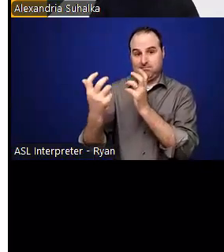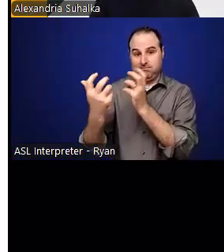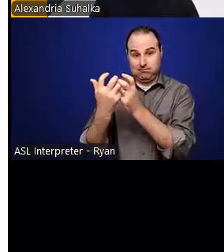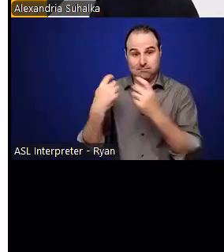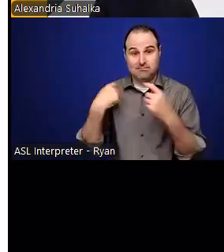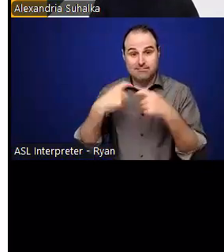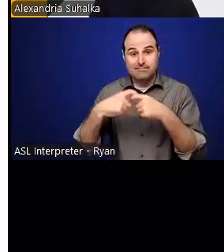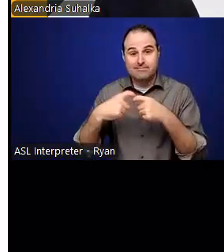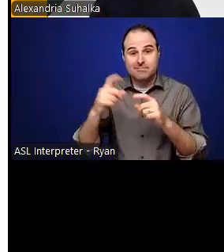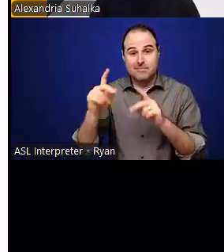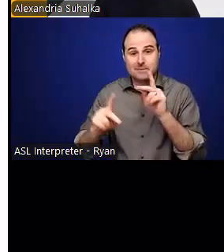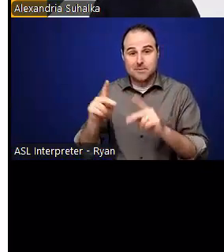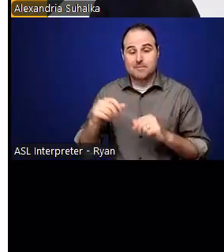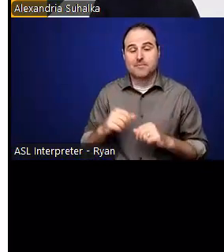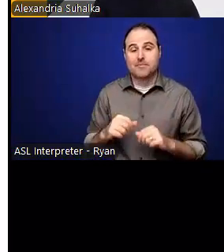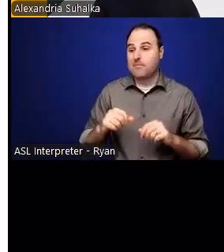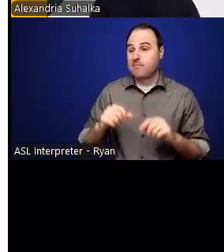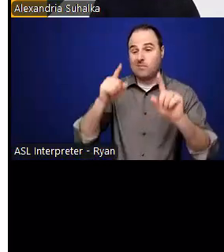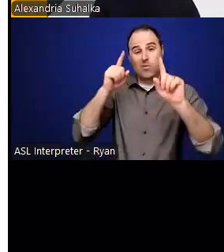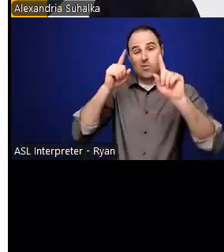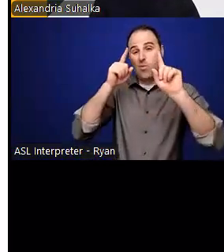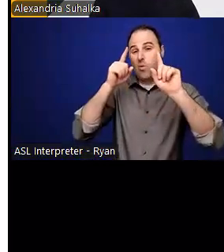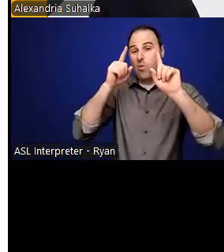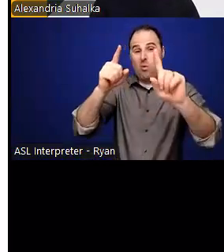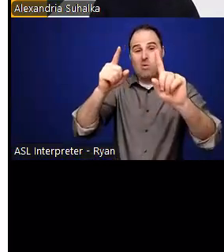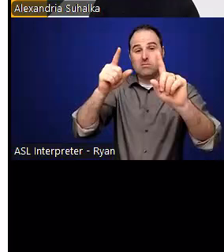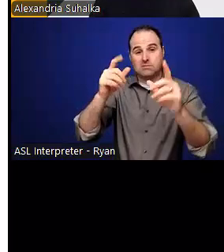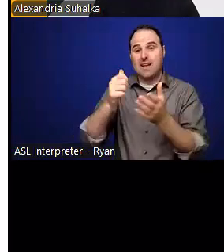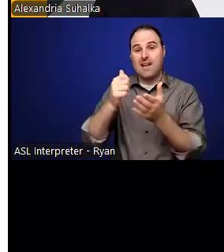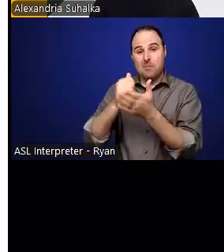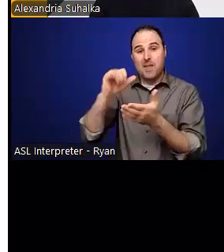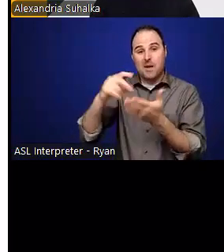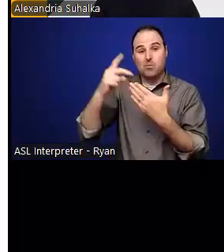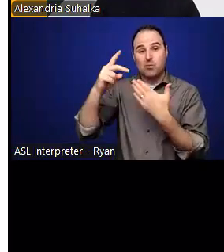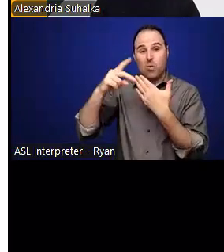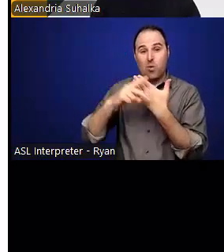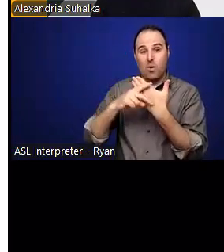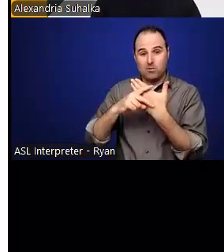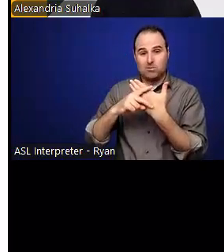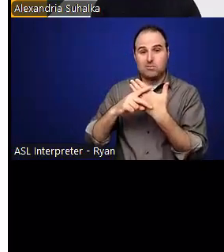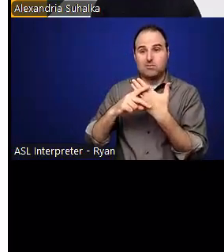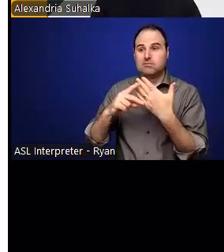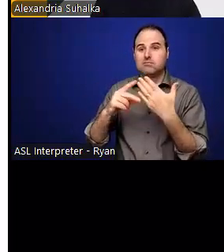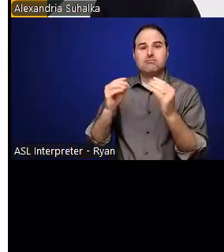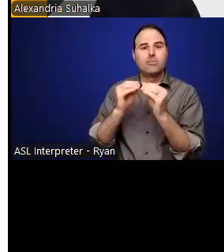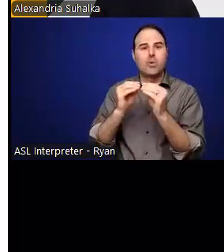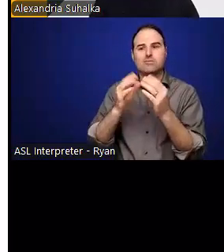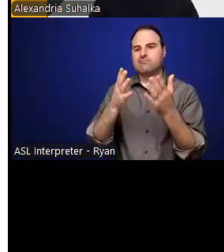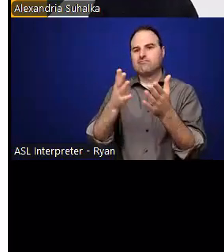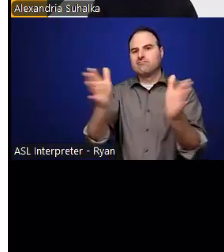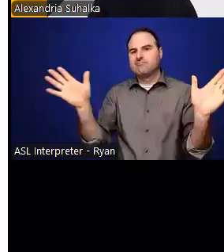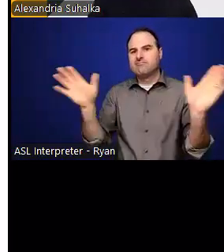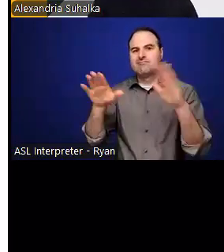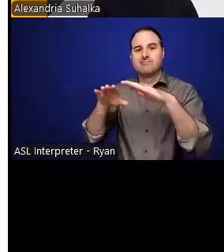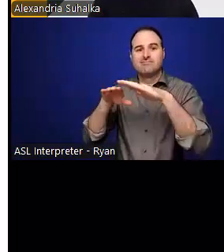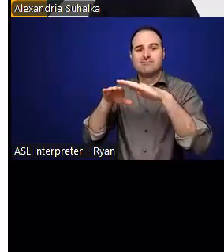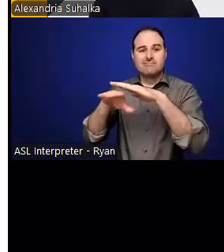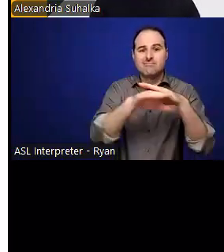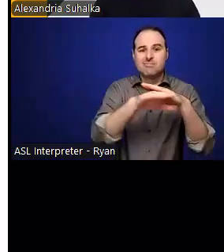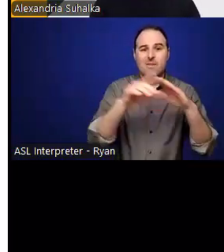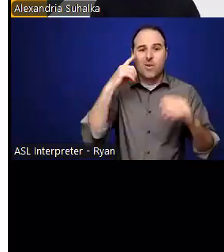the end goal of all of this is to help make this program more widely accessible to coaches around